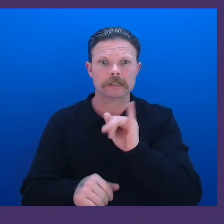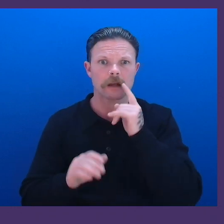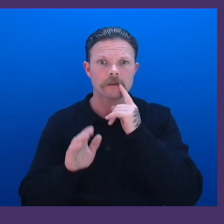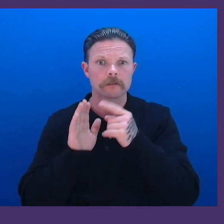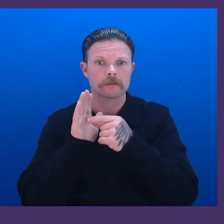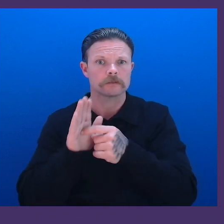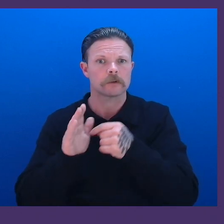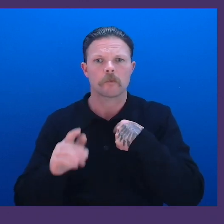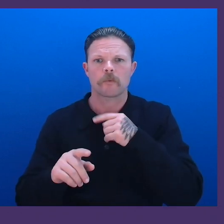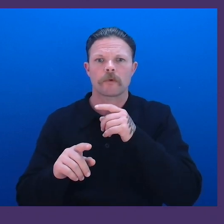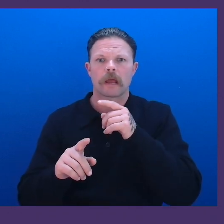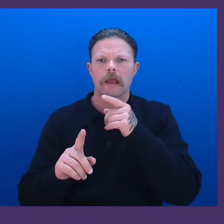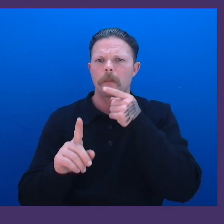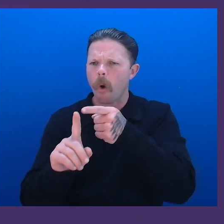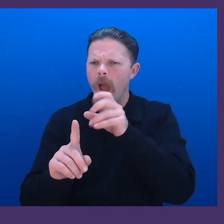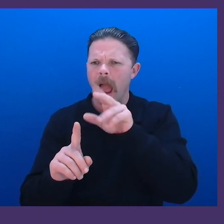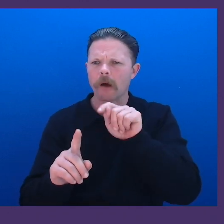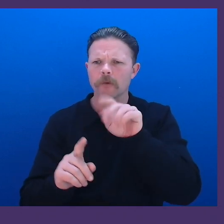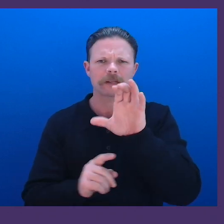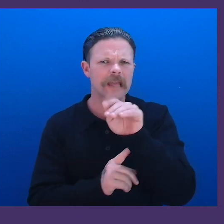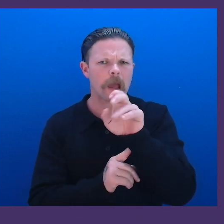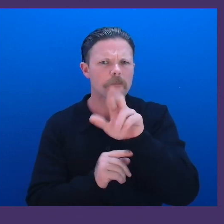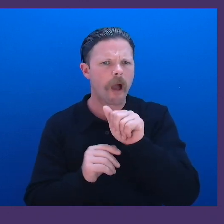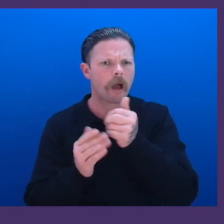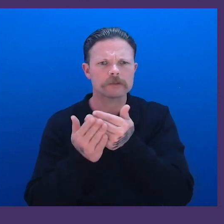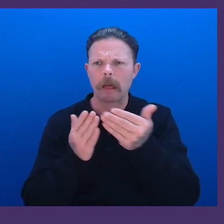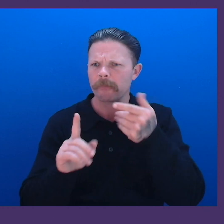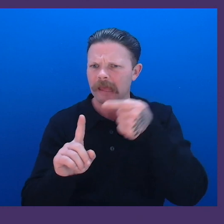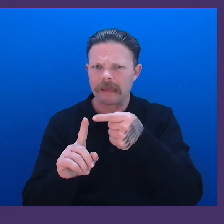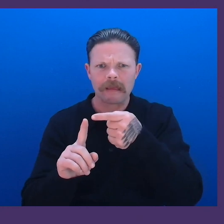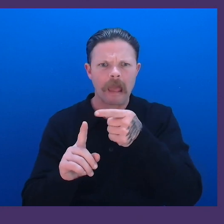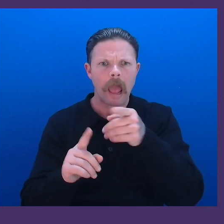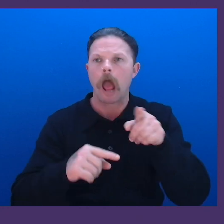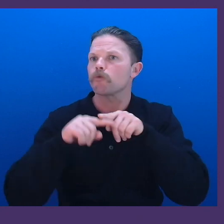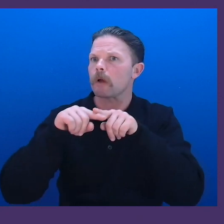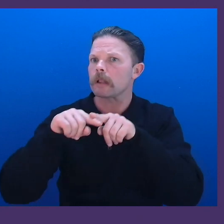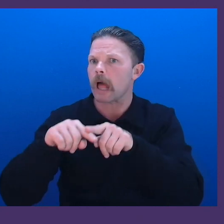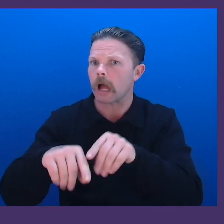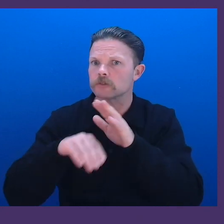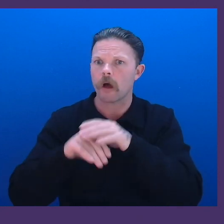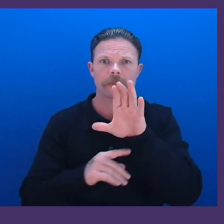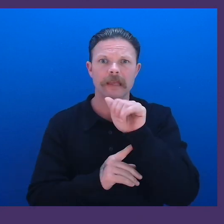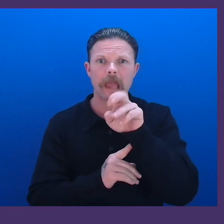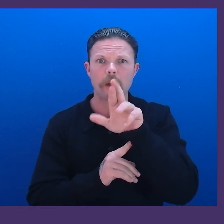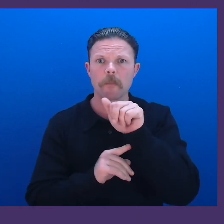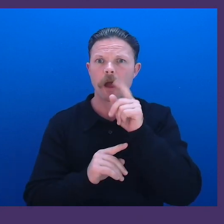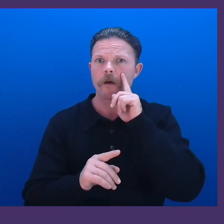And if they're relying on the camera to describe that object to us, we can get a very incorrect guidance.